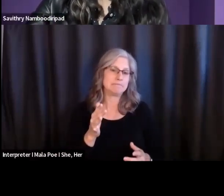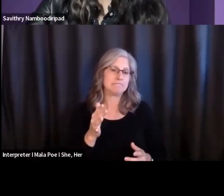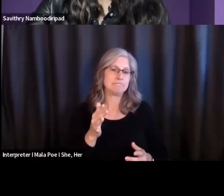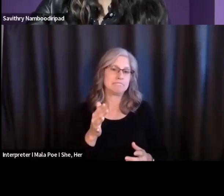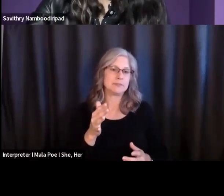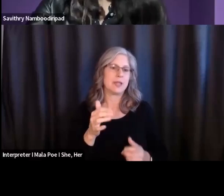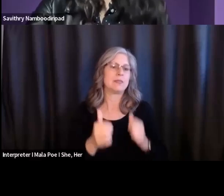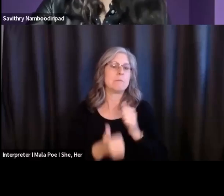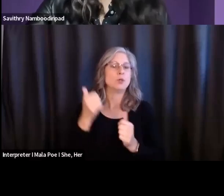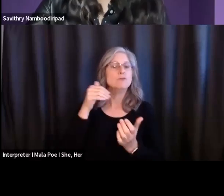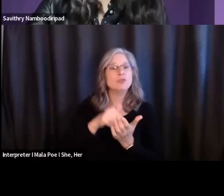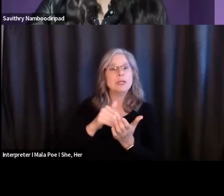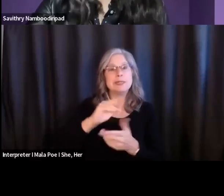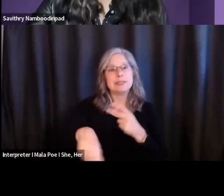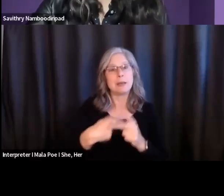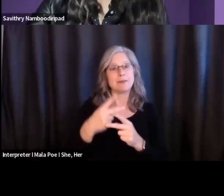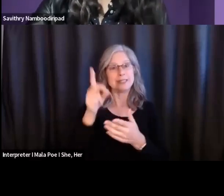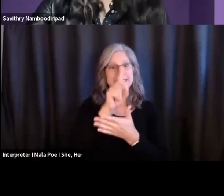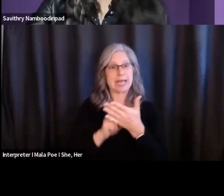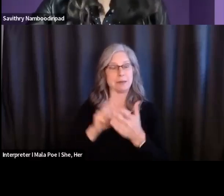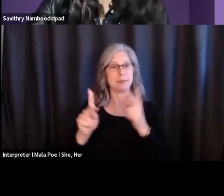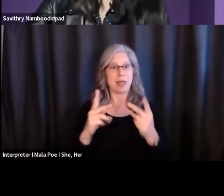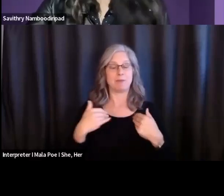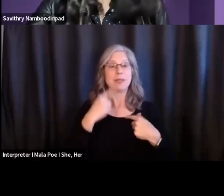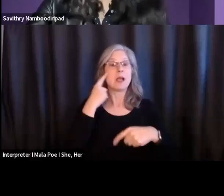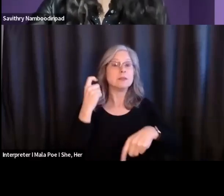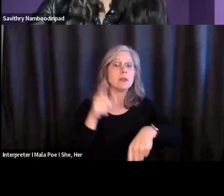frequent type of design that people have, because longitudinal studies are really difficult to do.